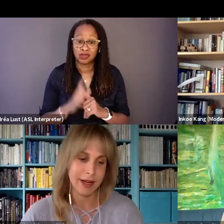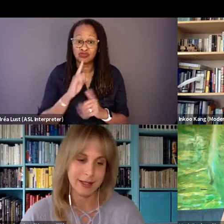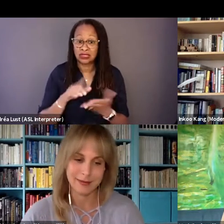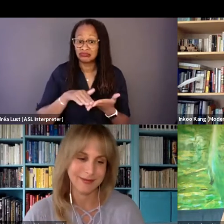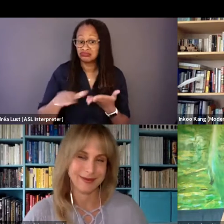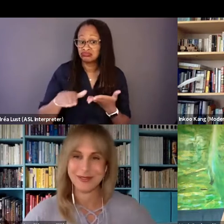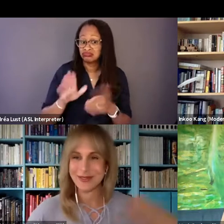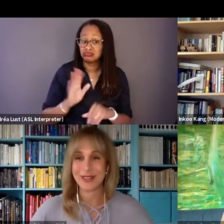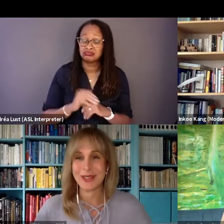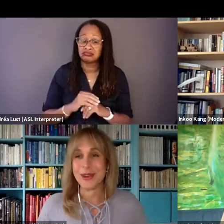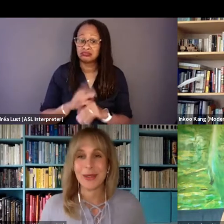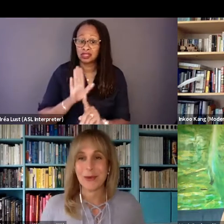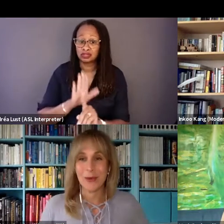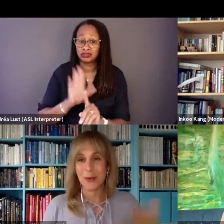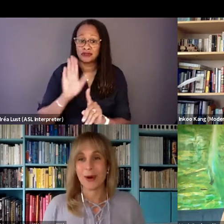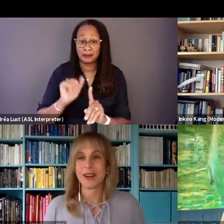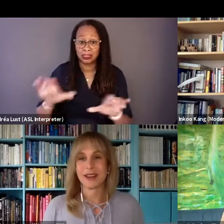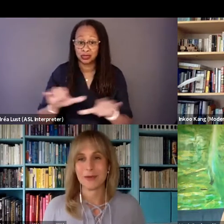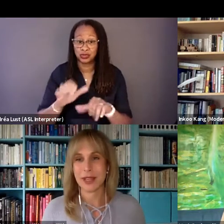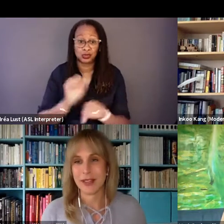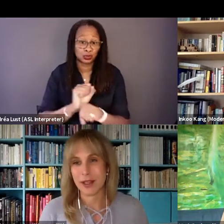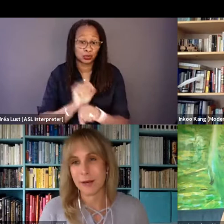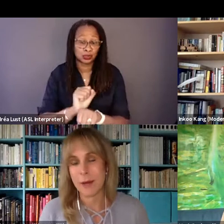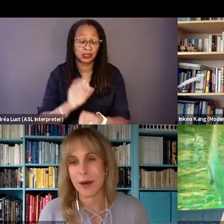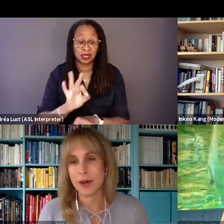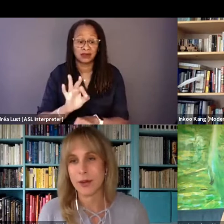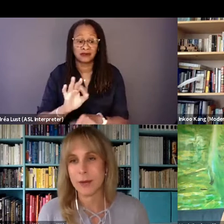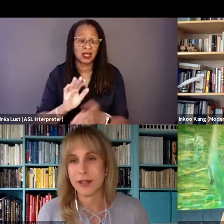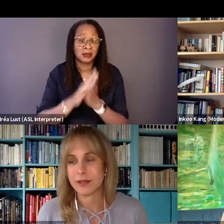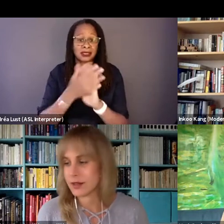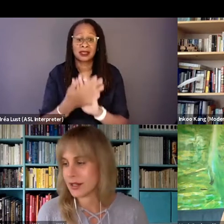by doing the work of being a better human in her life.